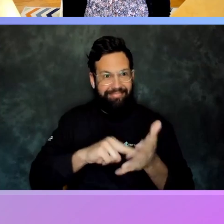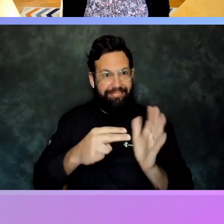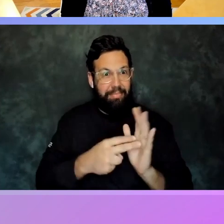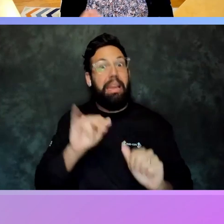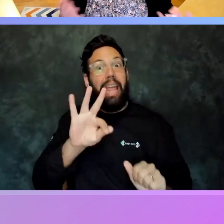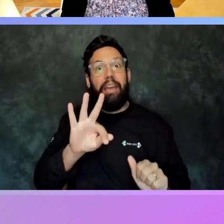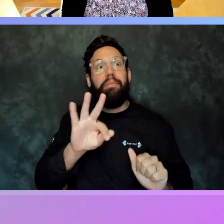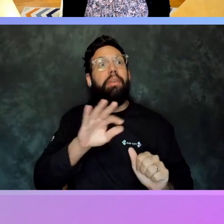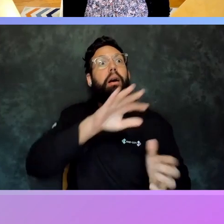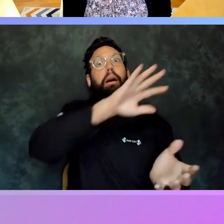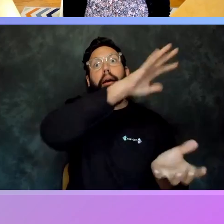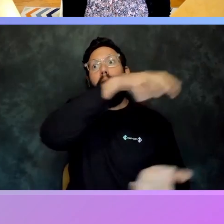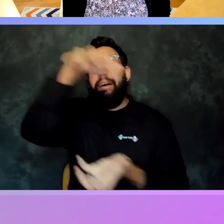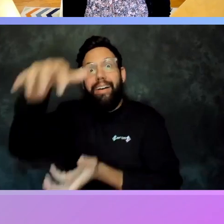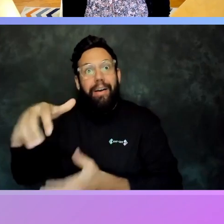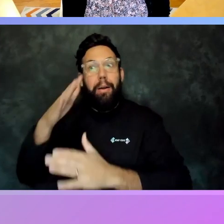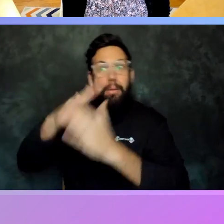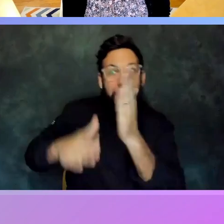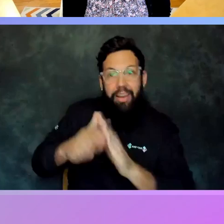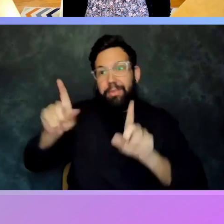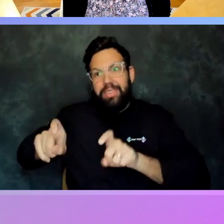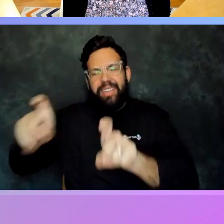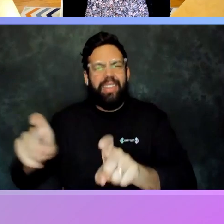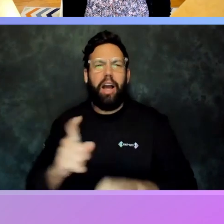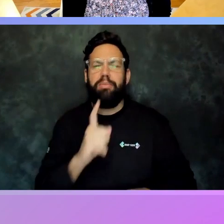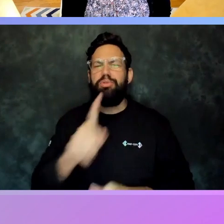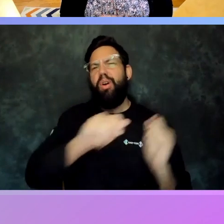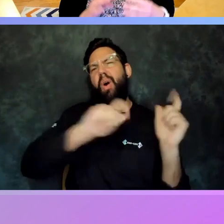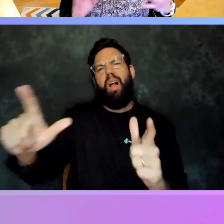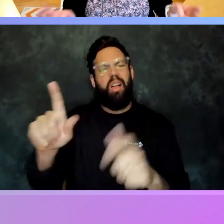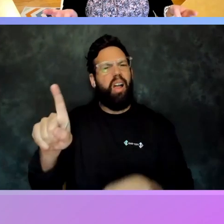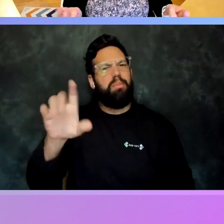session are already available session web on the page, and you can access live captions in the